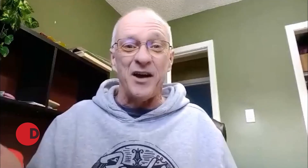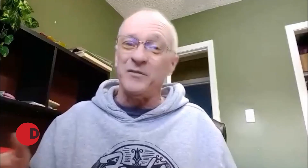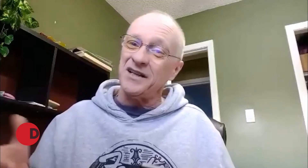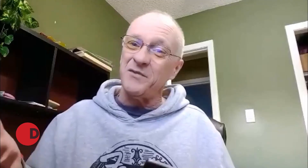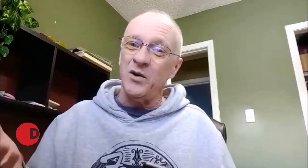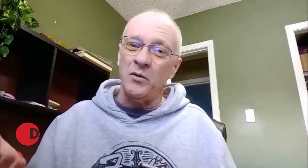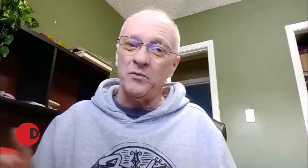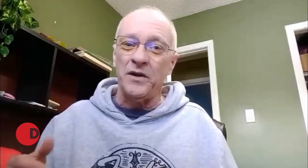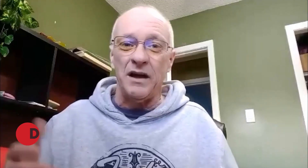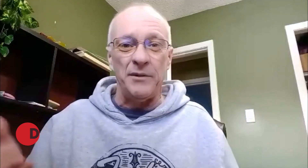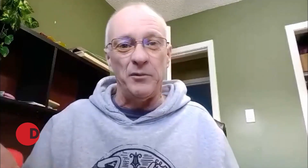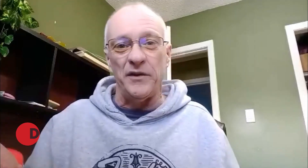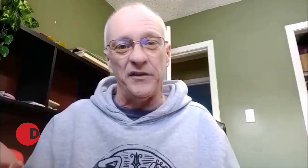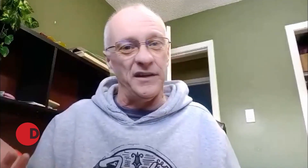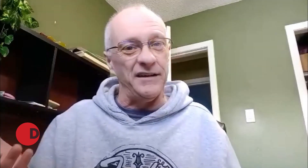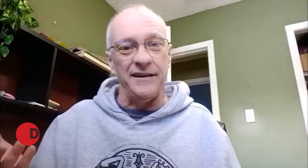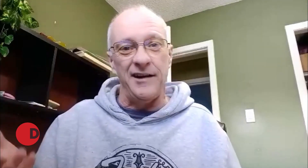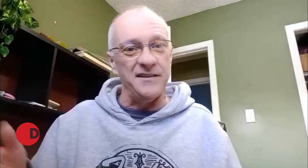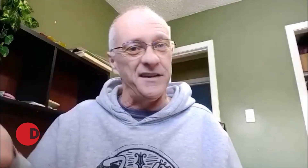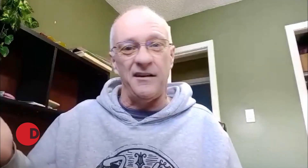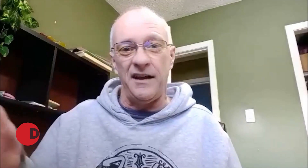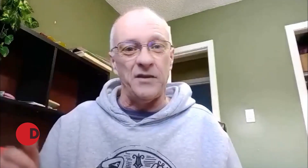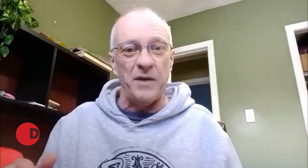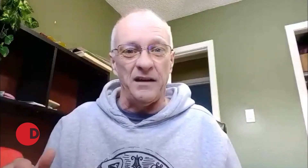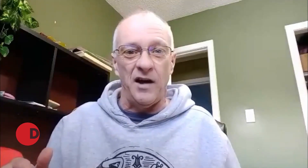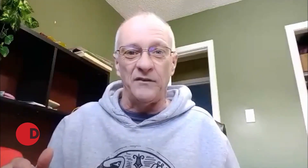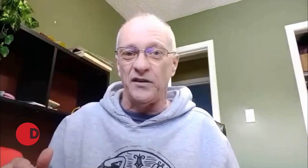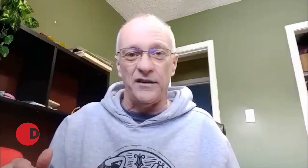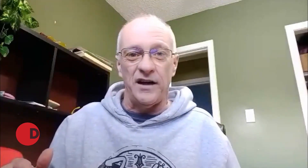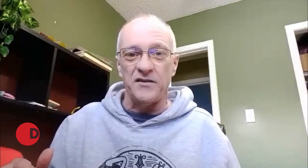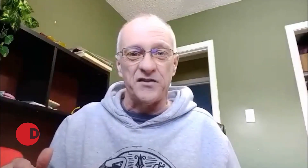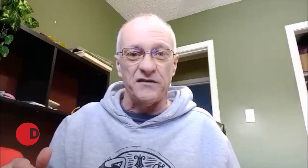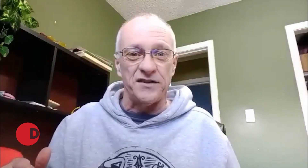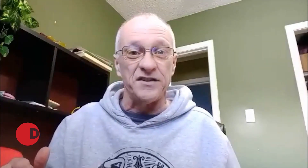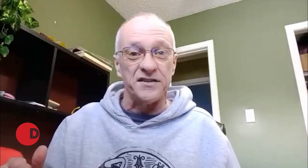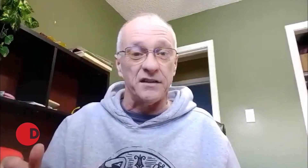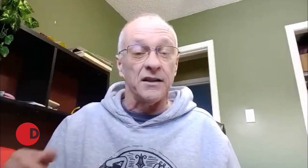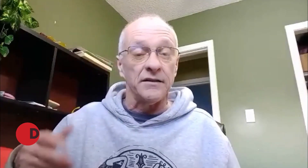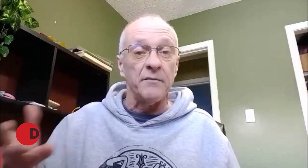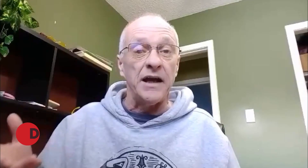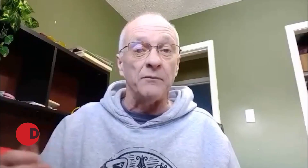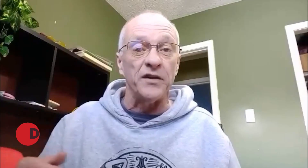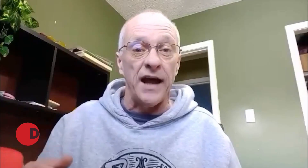price down because we know people with hearing loss already have to pay a lot for their other services to make up for that.